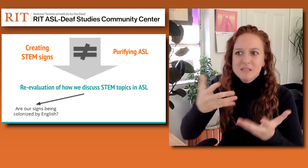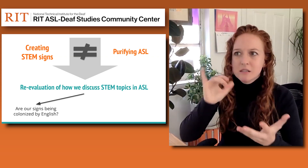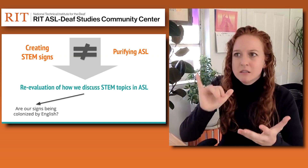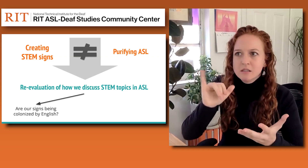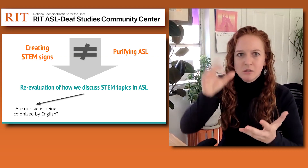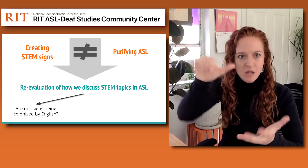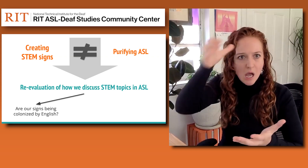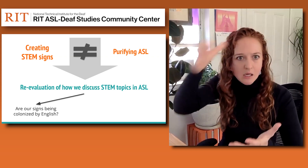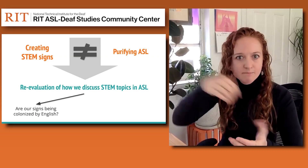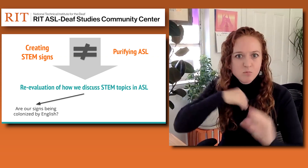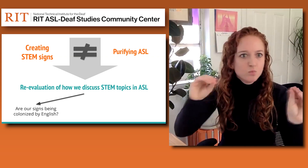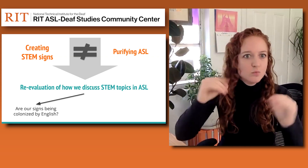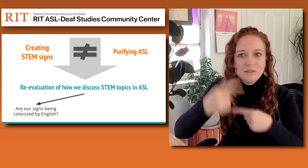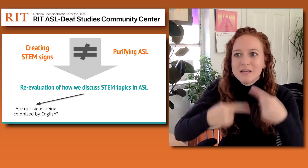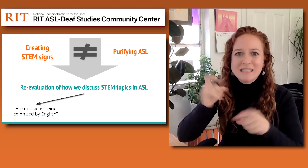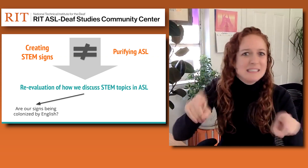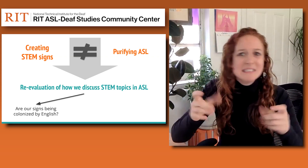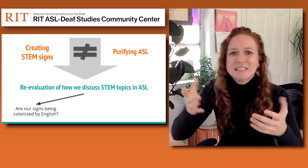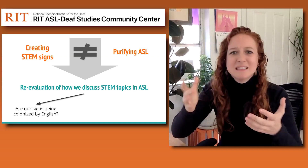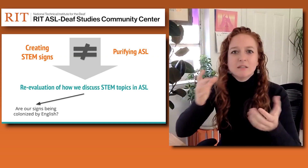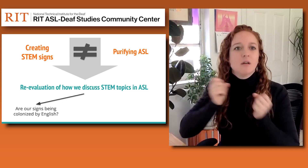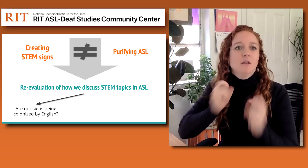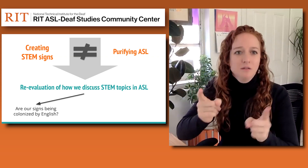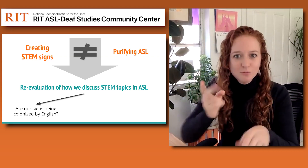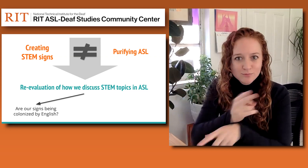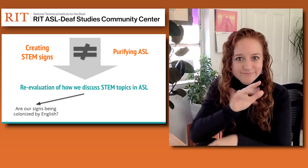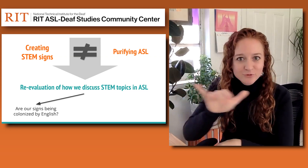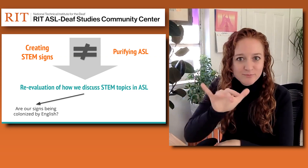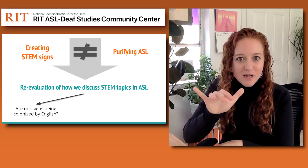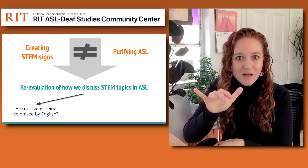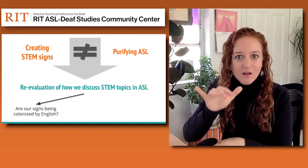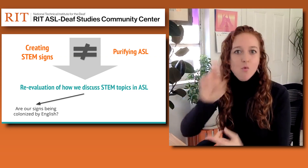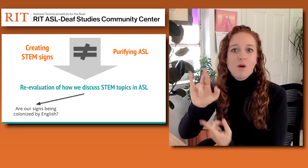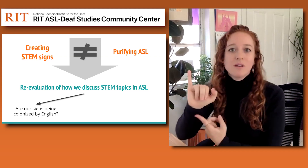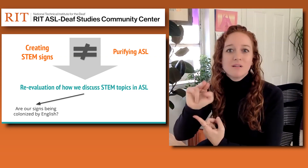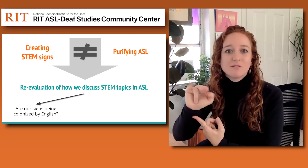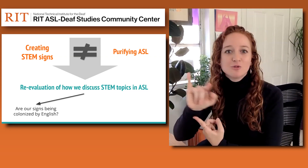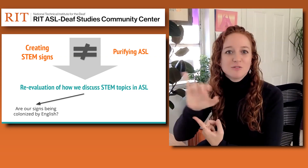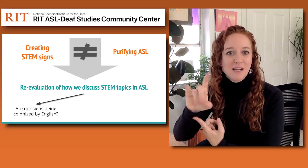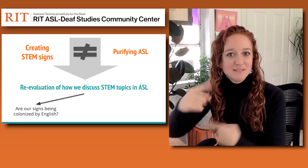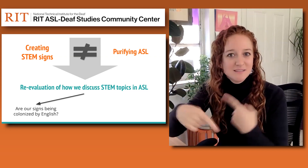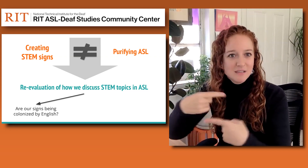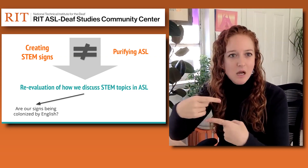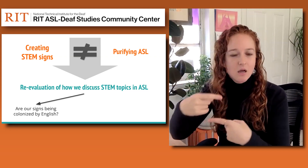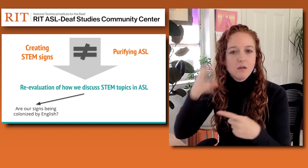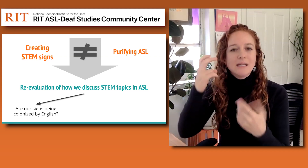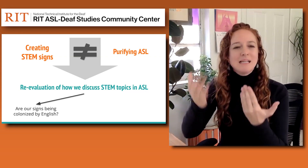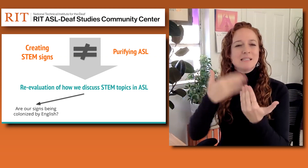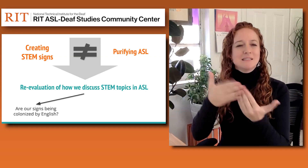we're stuck for a sign. We have a concept, so we'll finger-spell it, or we'll use an initialized sign.